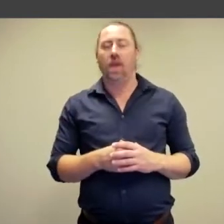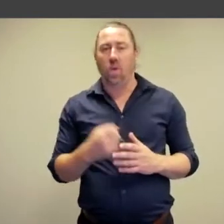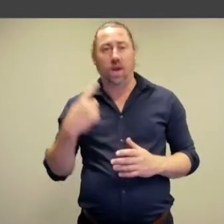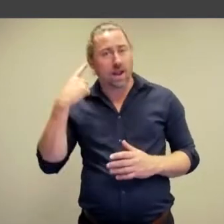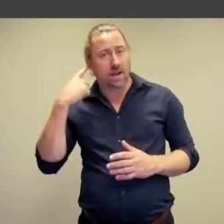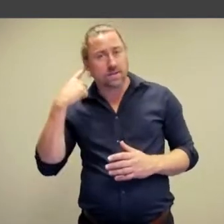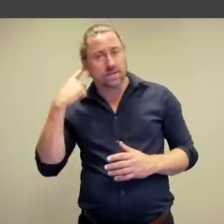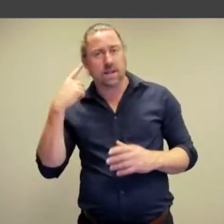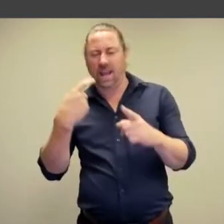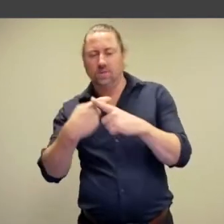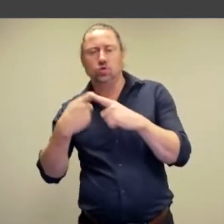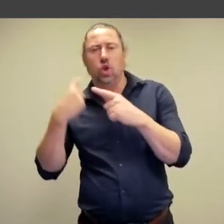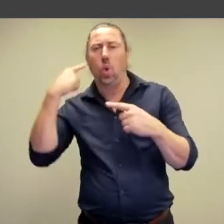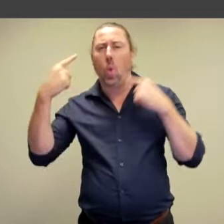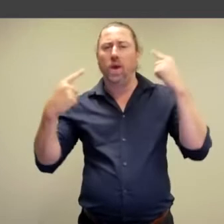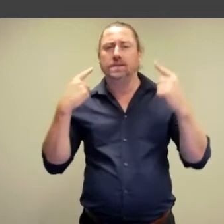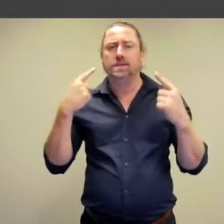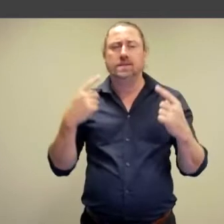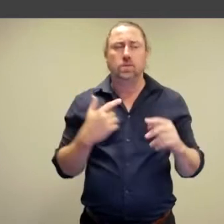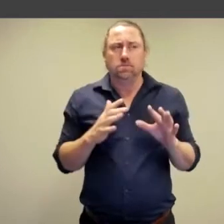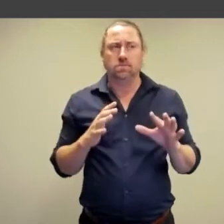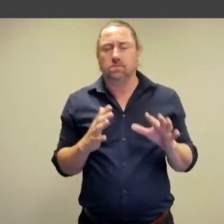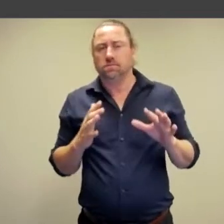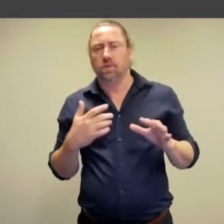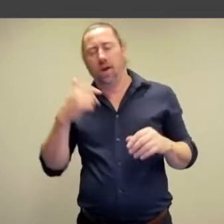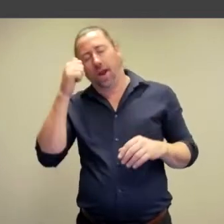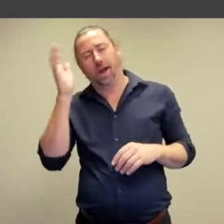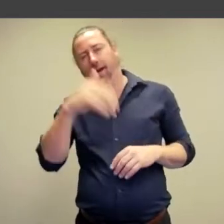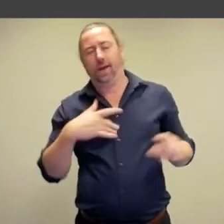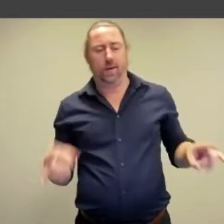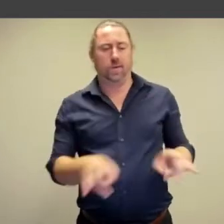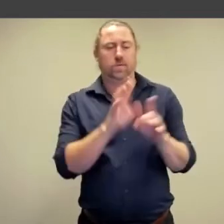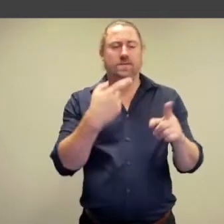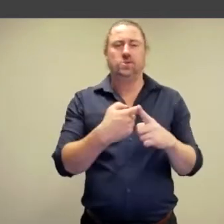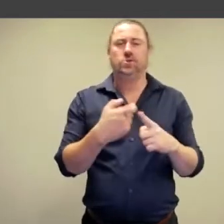kitchen, we might experience